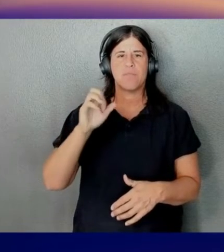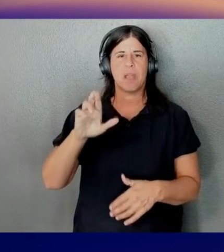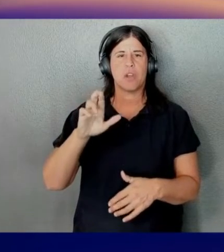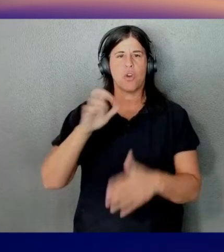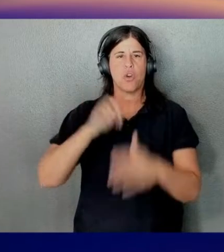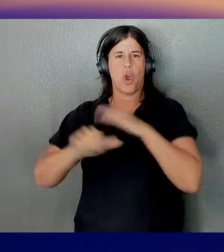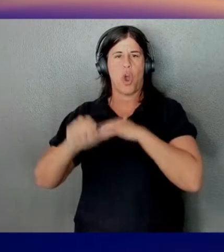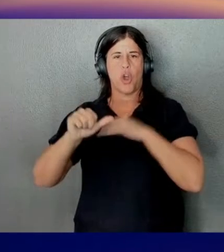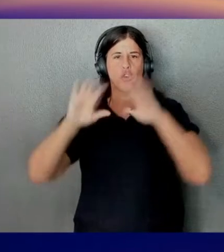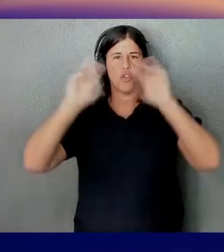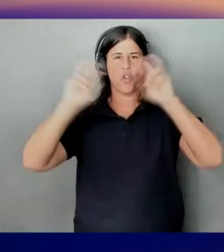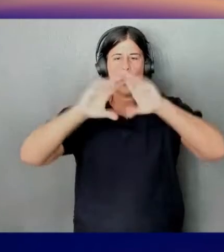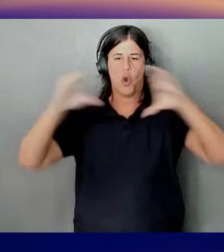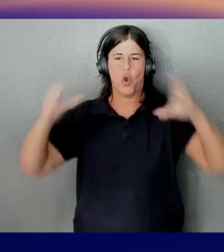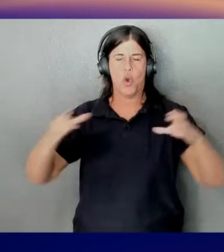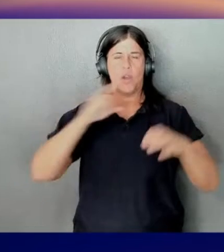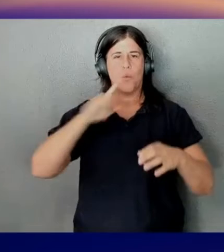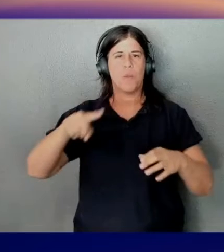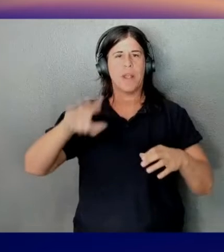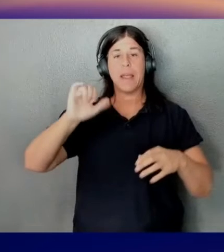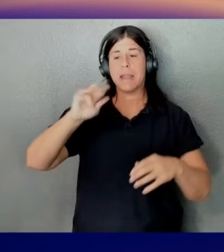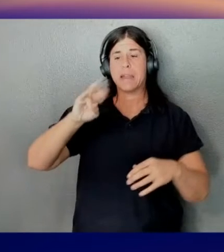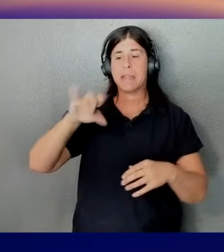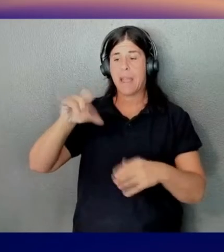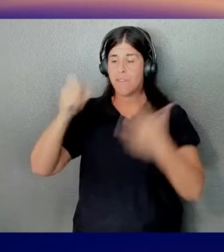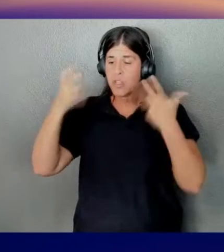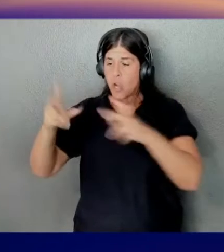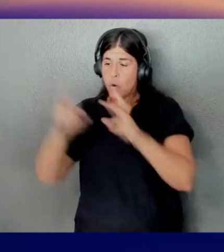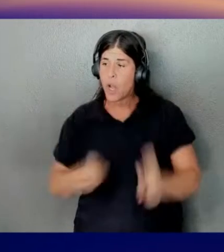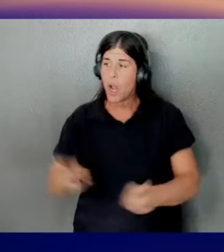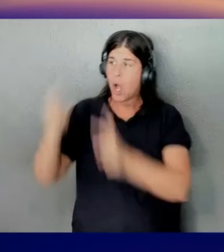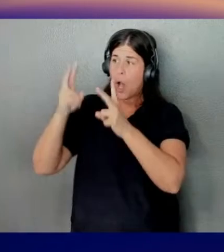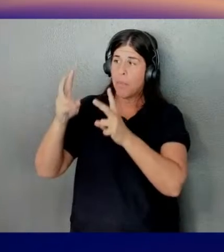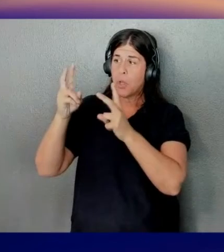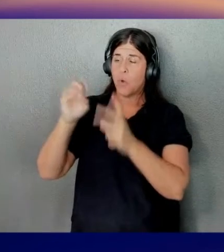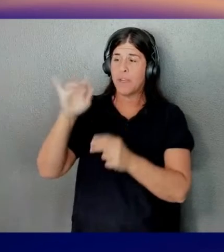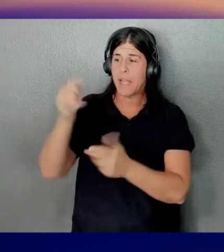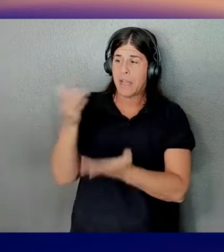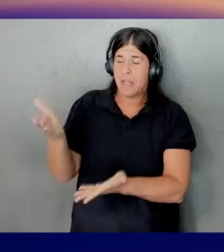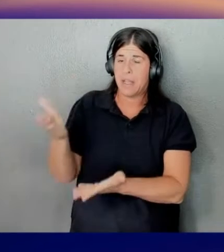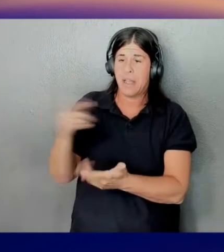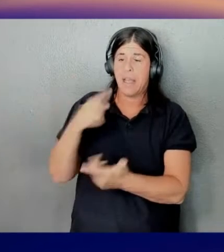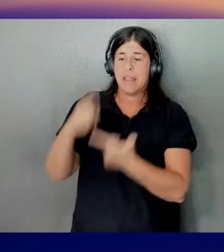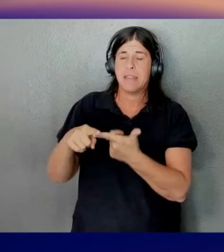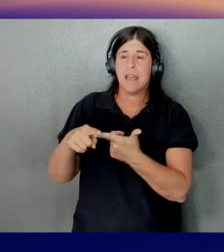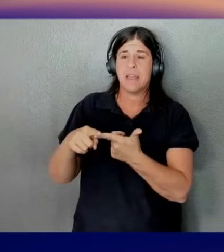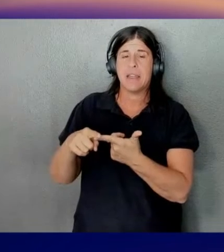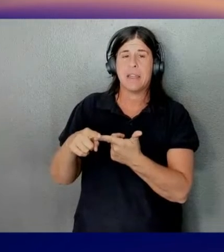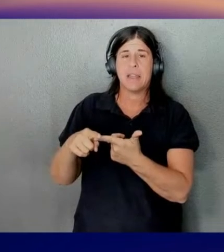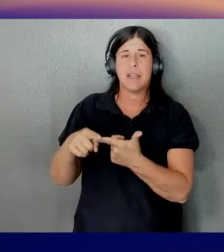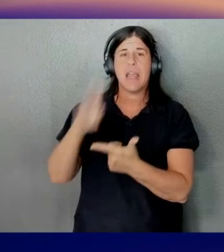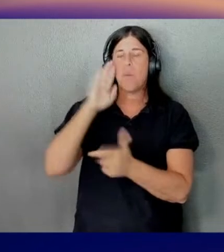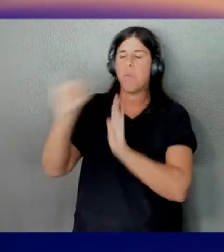Canvas, once you upload your data, canvas, it selects it. First of all, it identifies the problem for you.